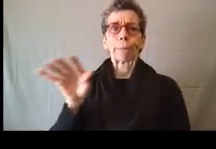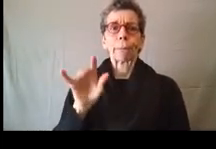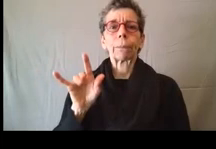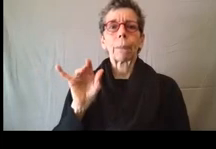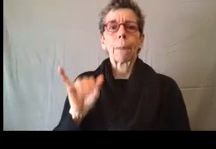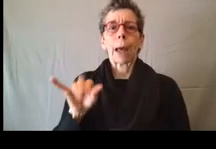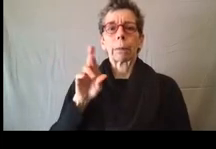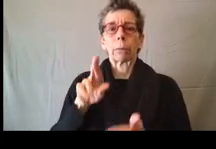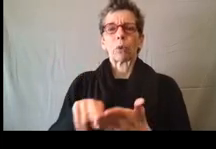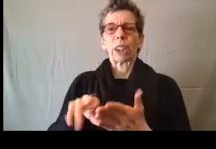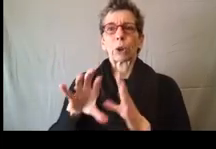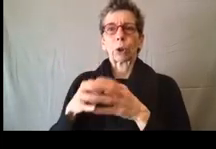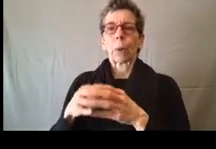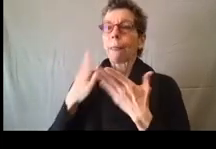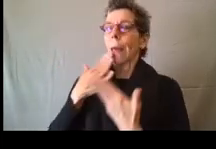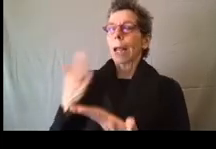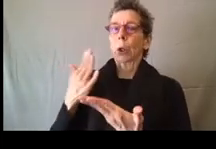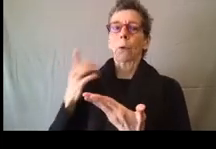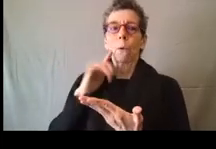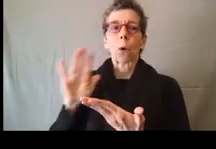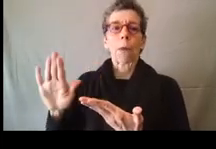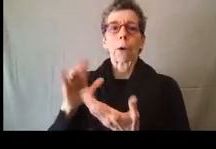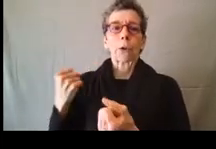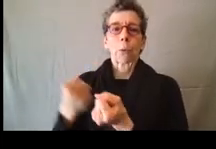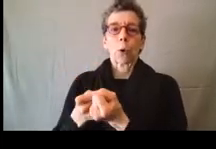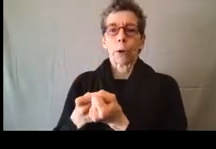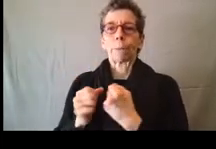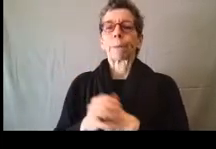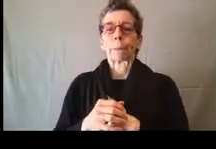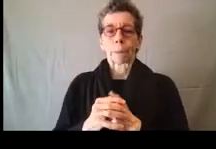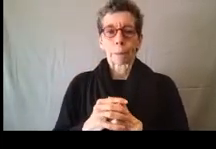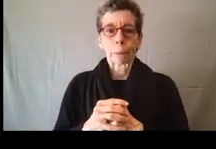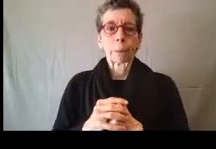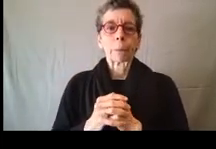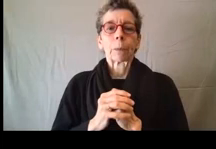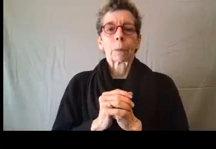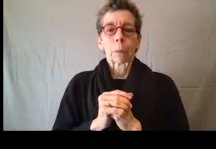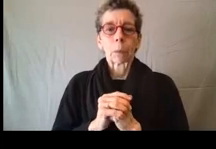Research. We thank them for their support. So we are going to be talking about financial